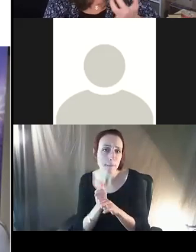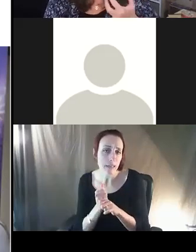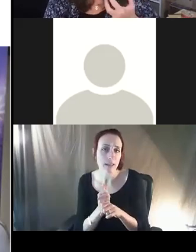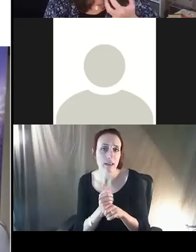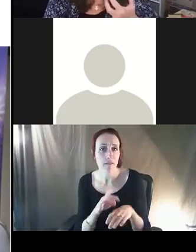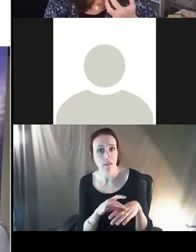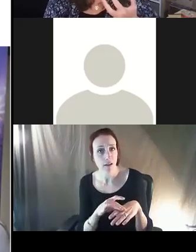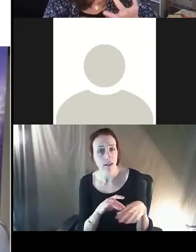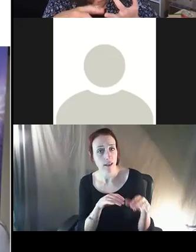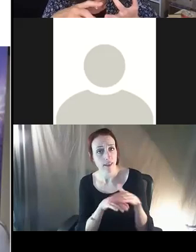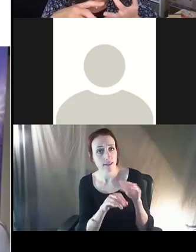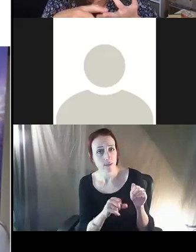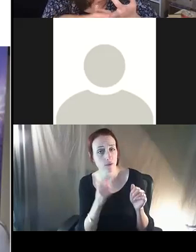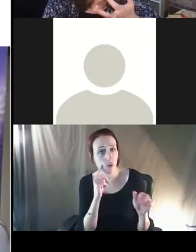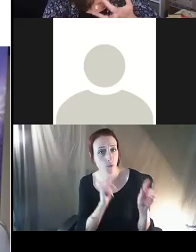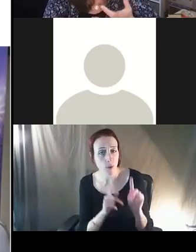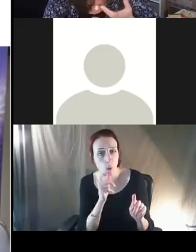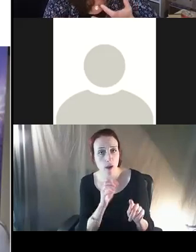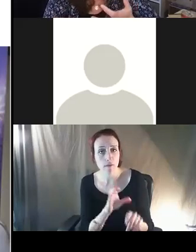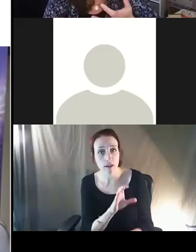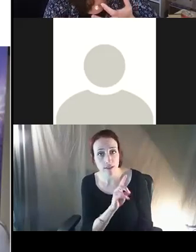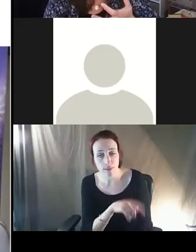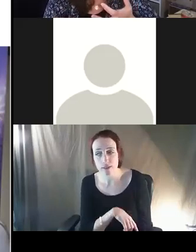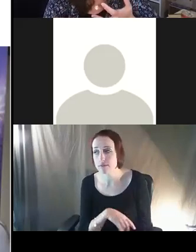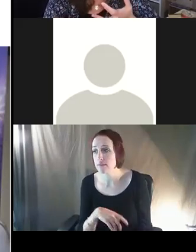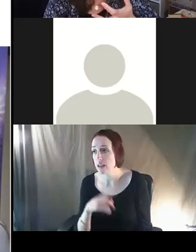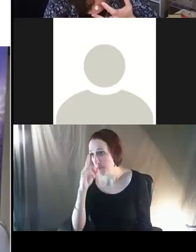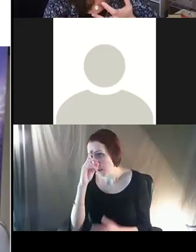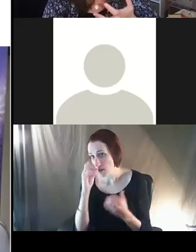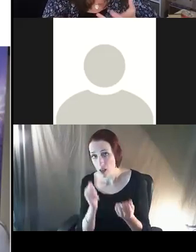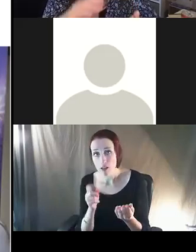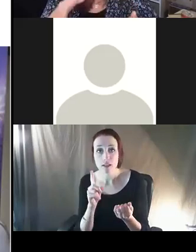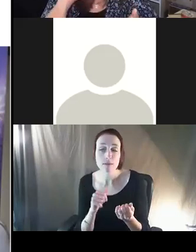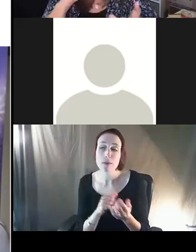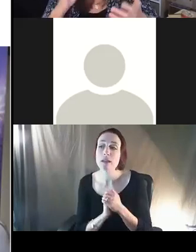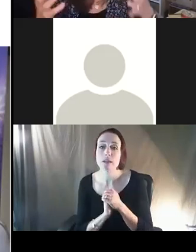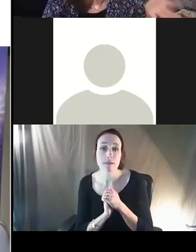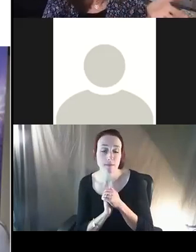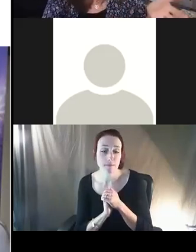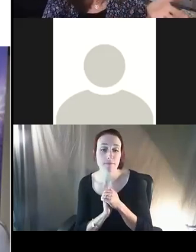learning disabilities and mental health disabilities. They are gathering feedback from the